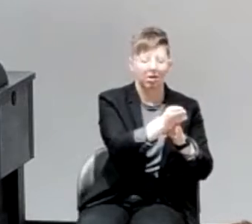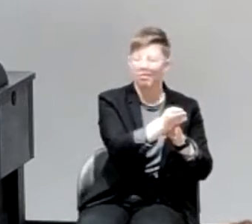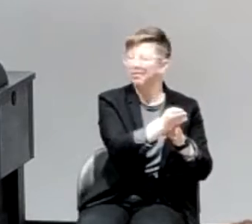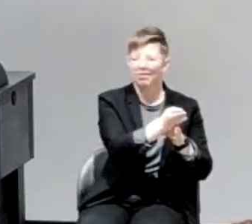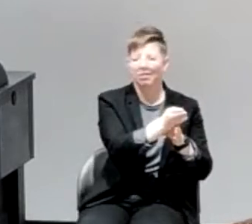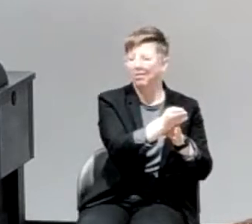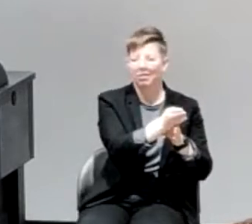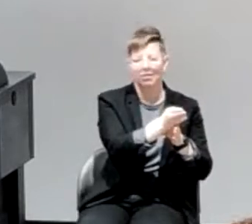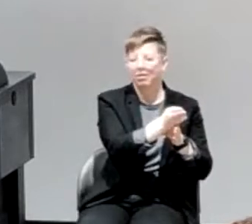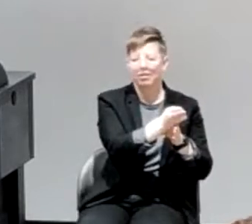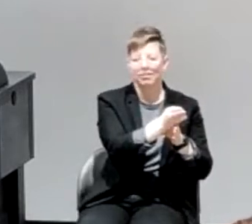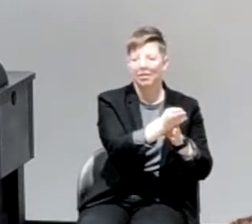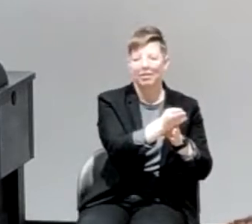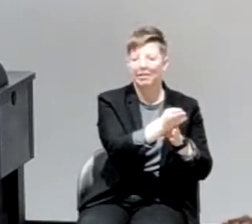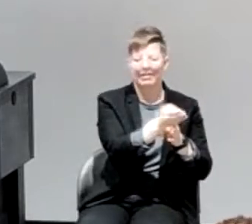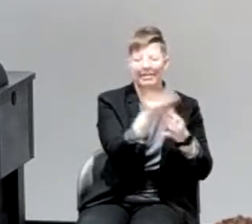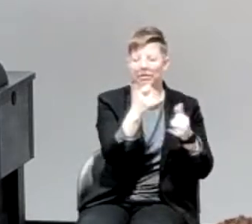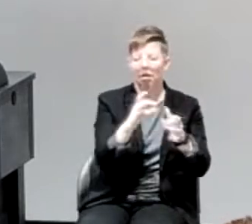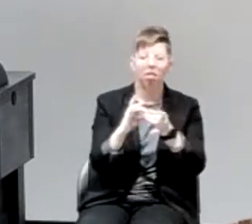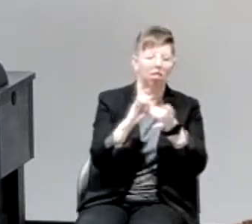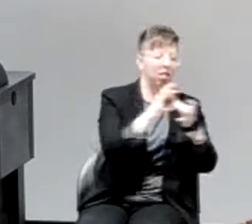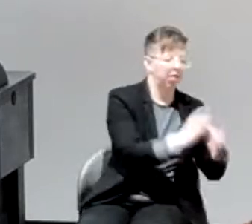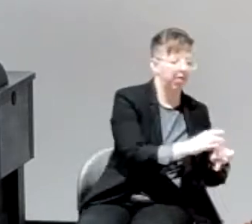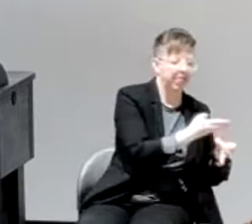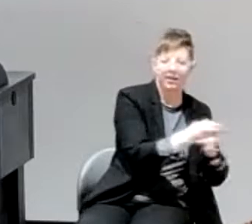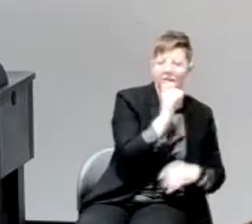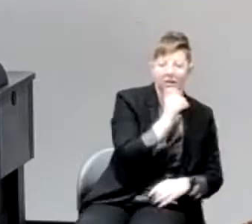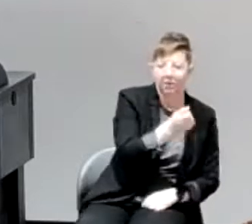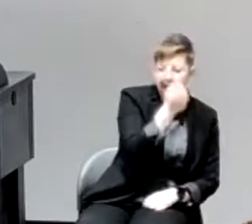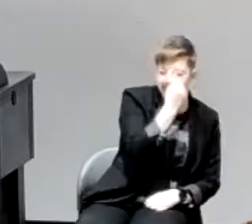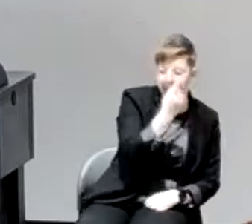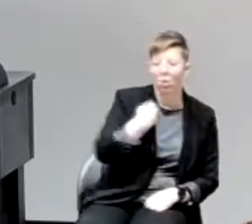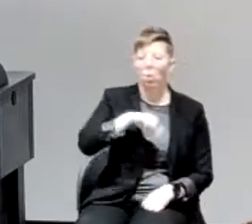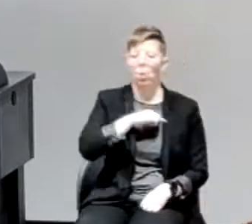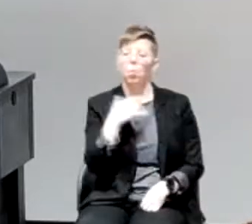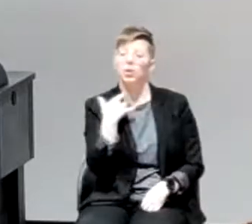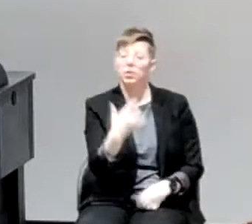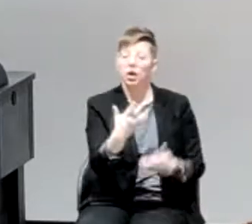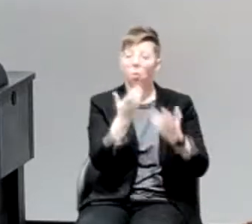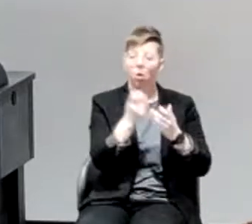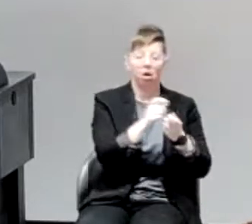New majority is the term that we're using. There's got to be a better